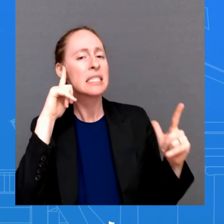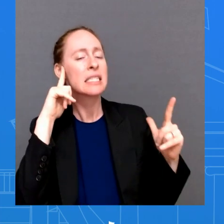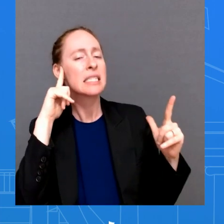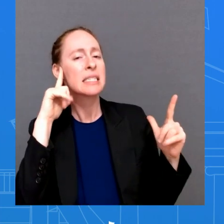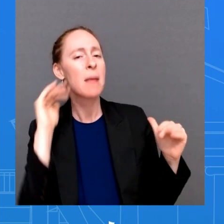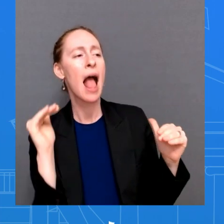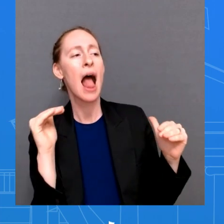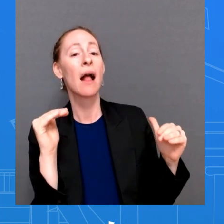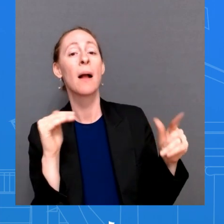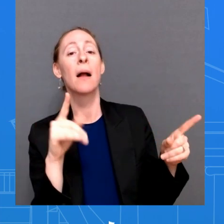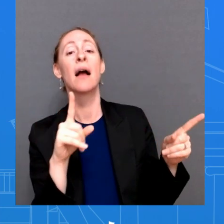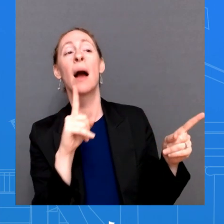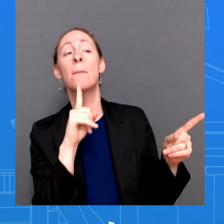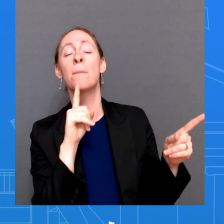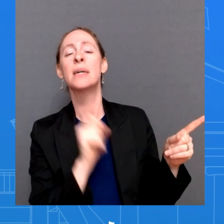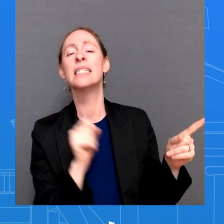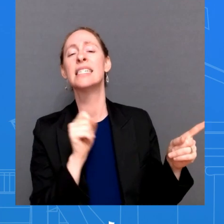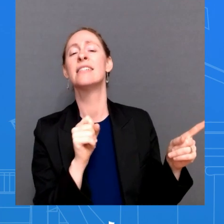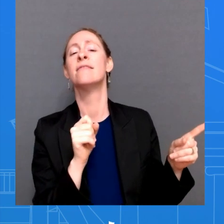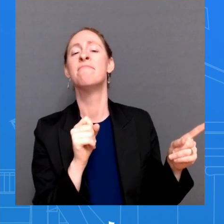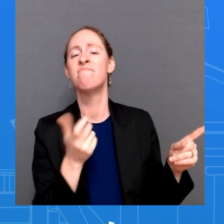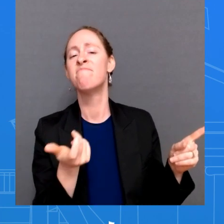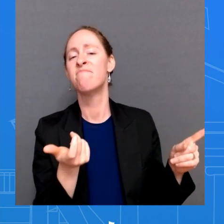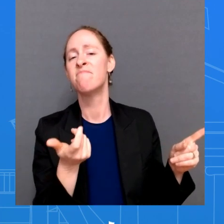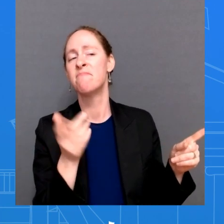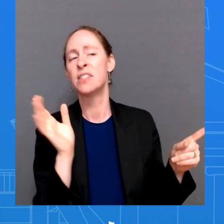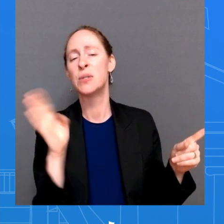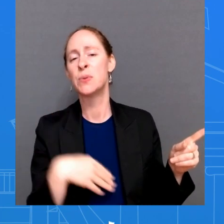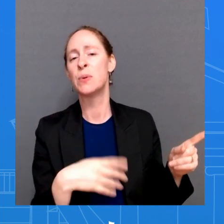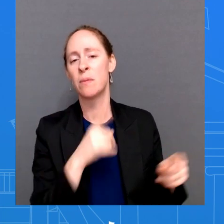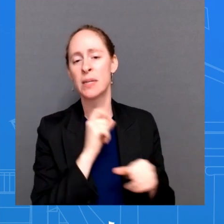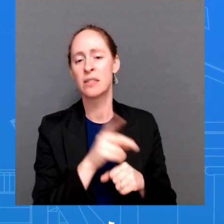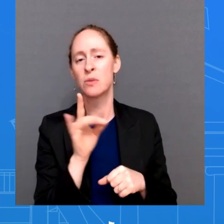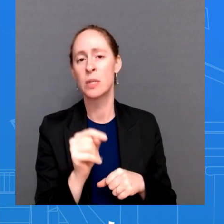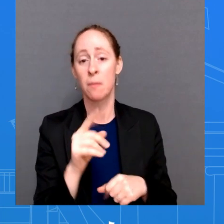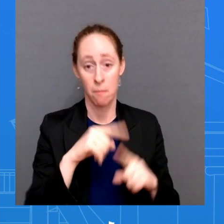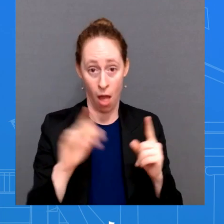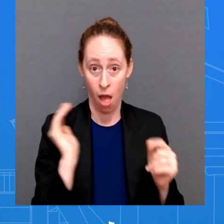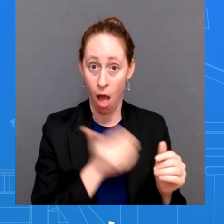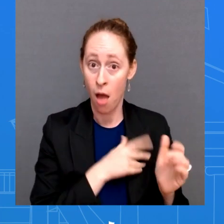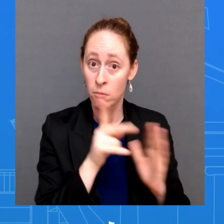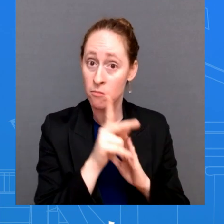Again, it doesn't change our policy. We are going to monitor, and --